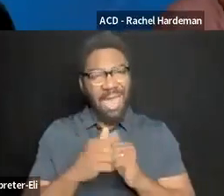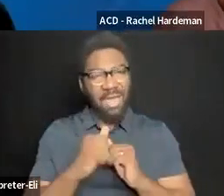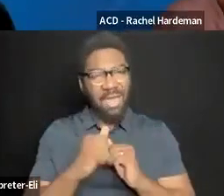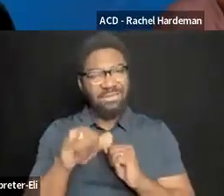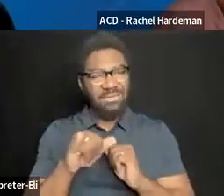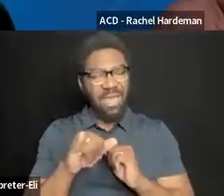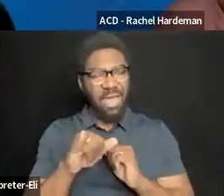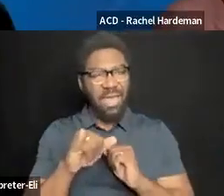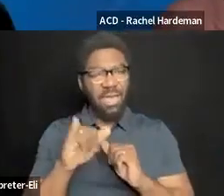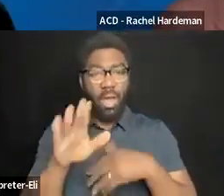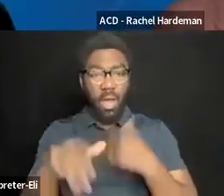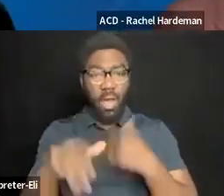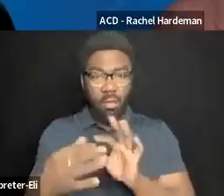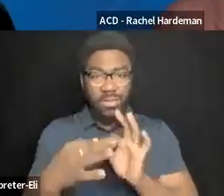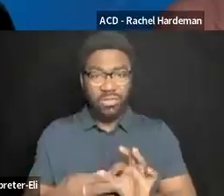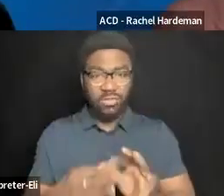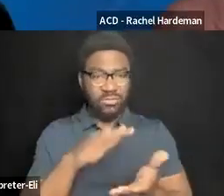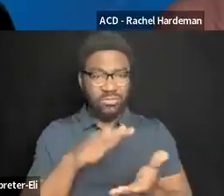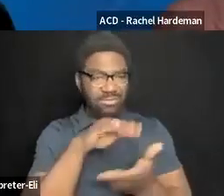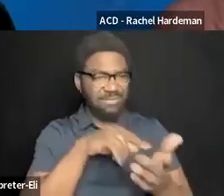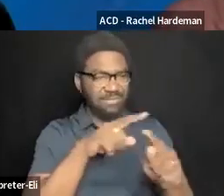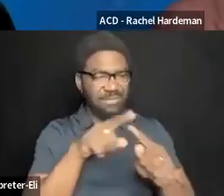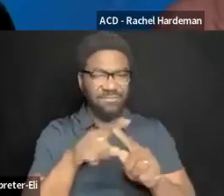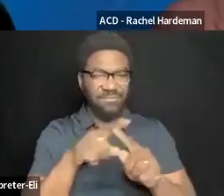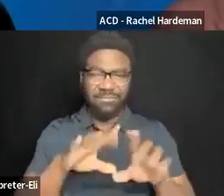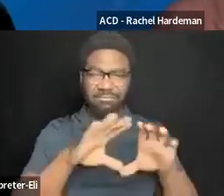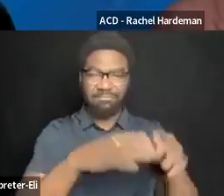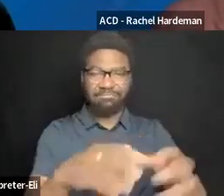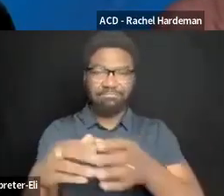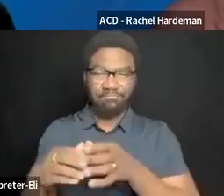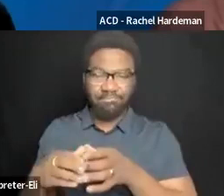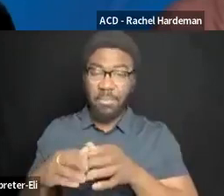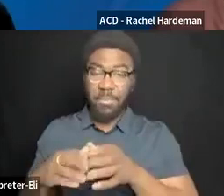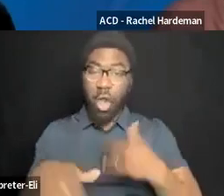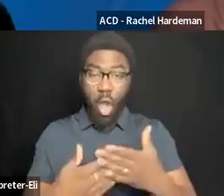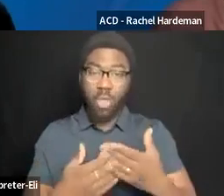of the centers are on board for the data monetization piece. If anything, I would like to say